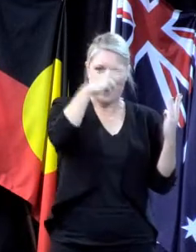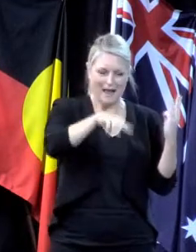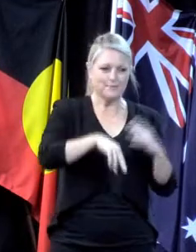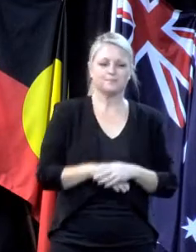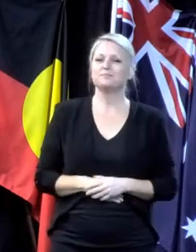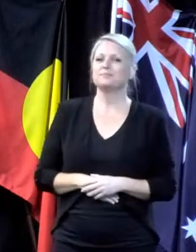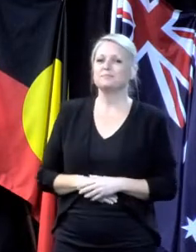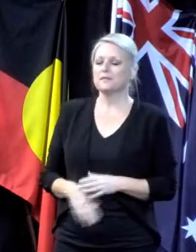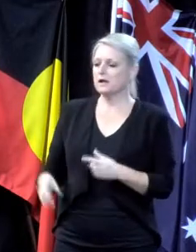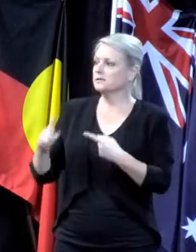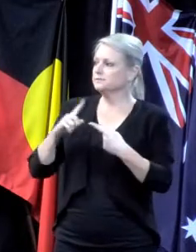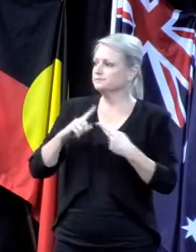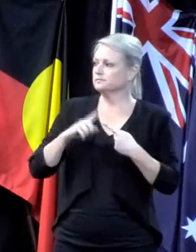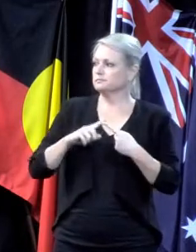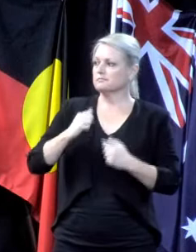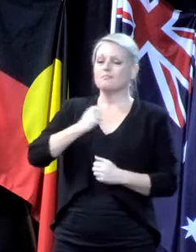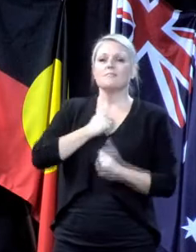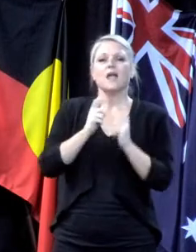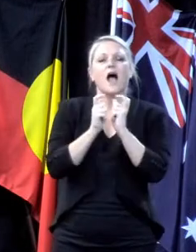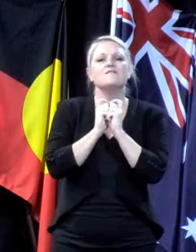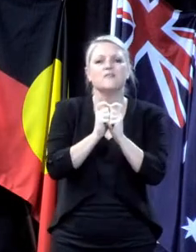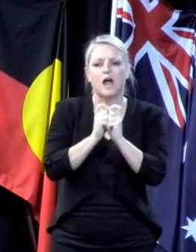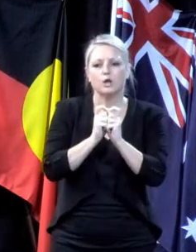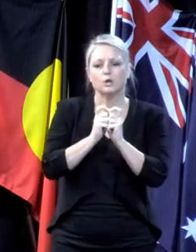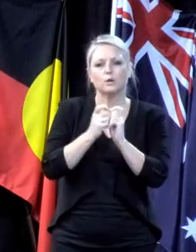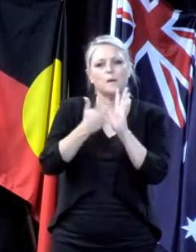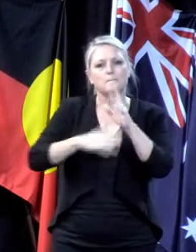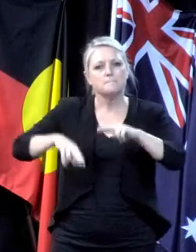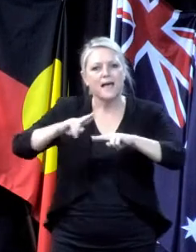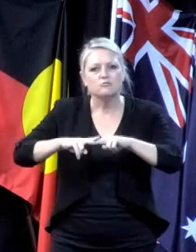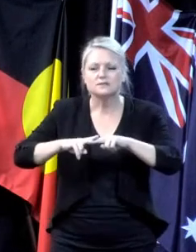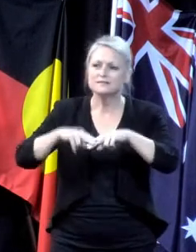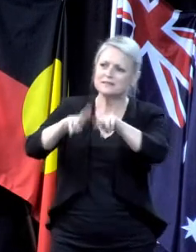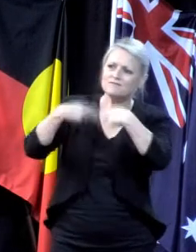I value parent-family engagement carers.